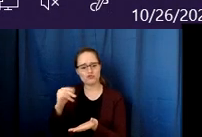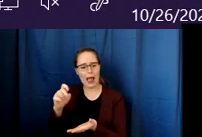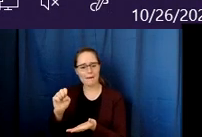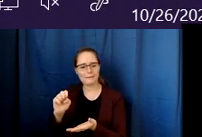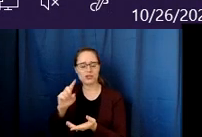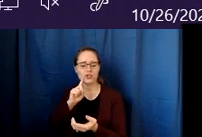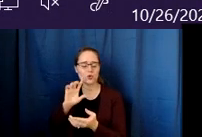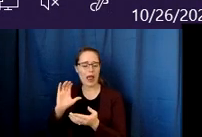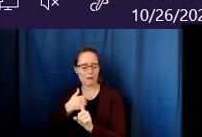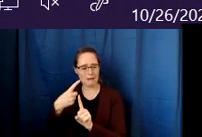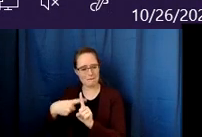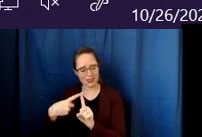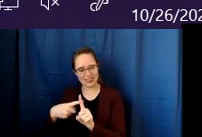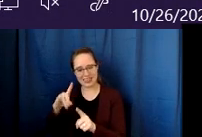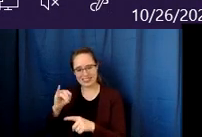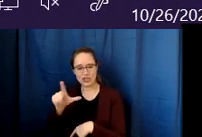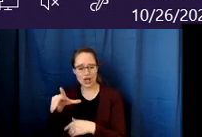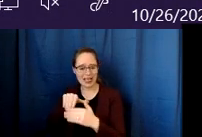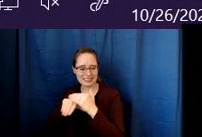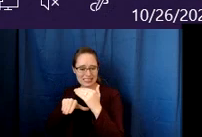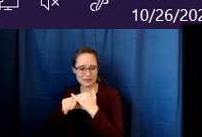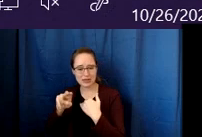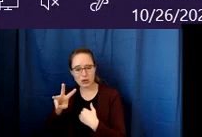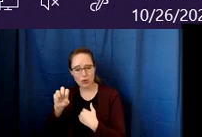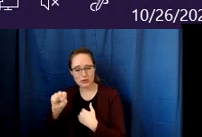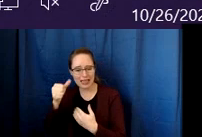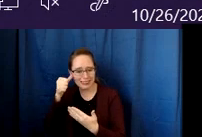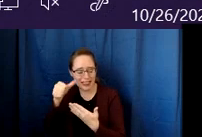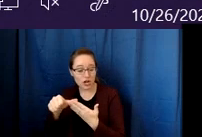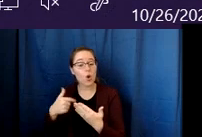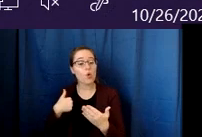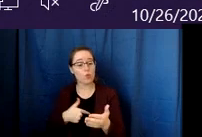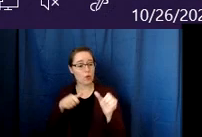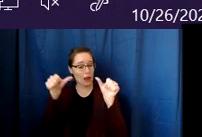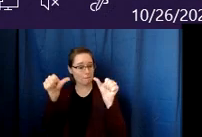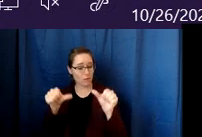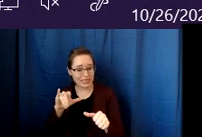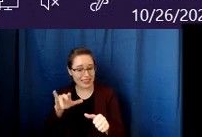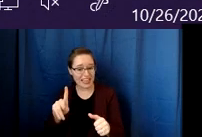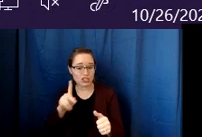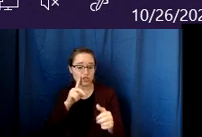We post links to these kind of recording as well as many other resources and everything fresh and new